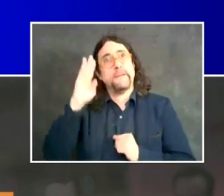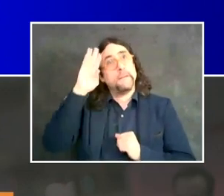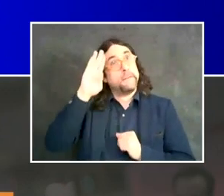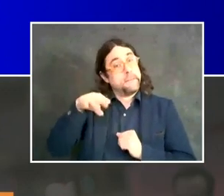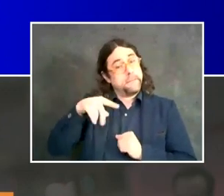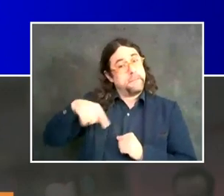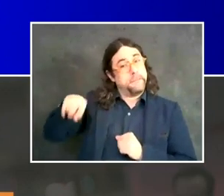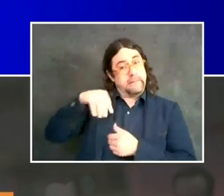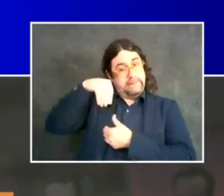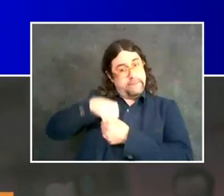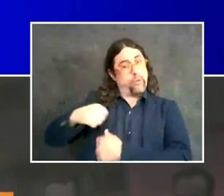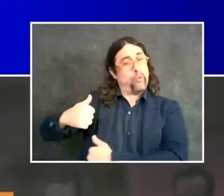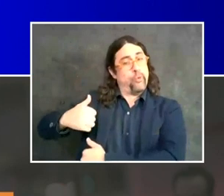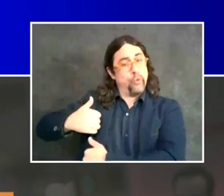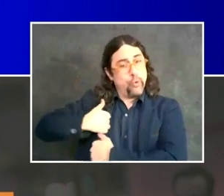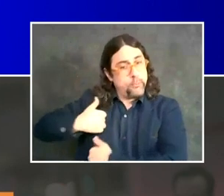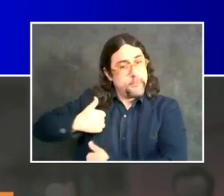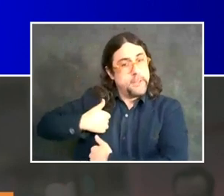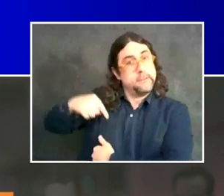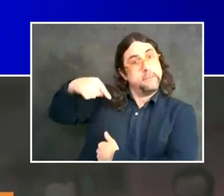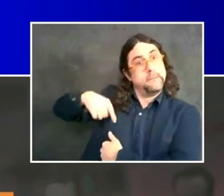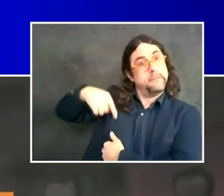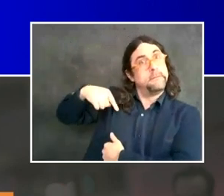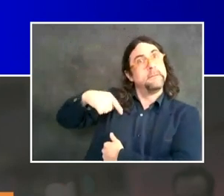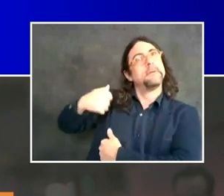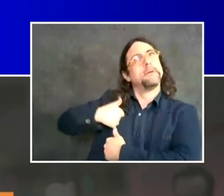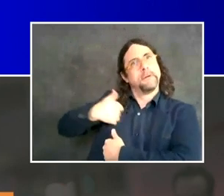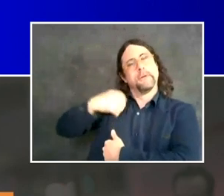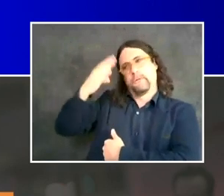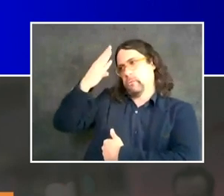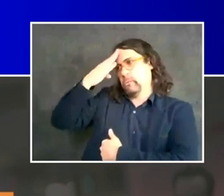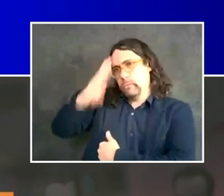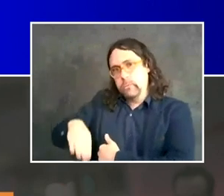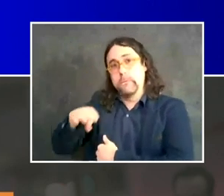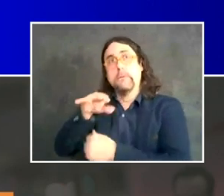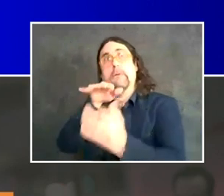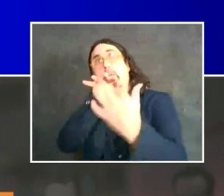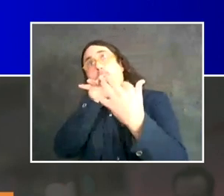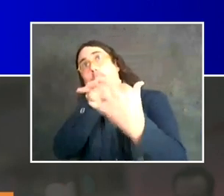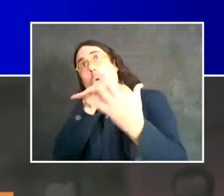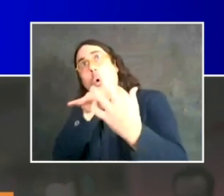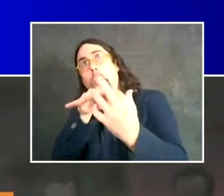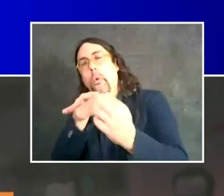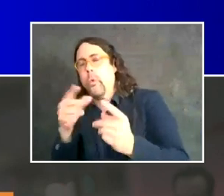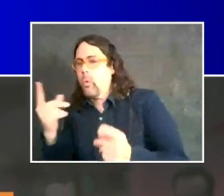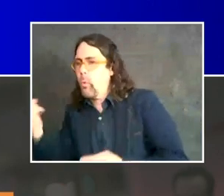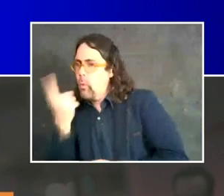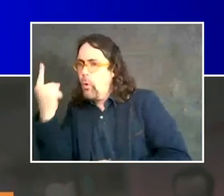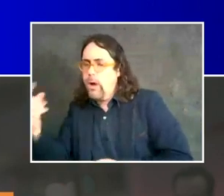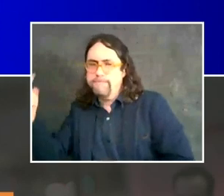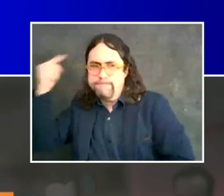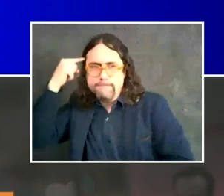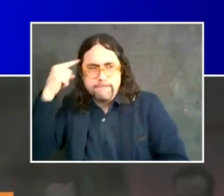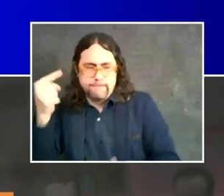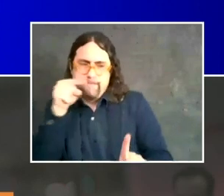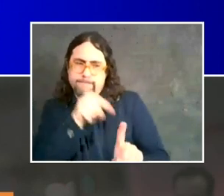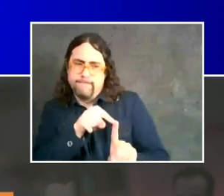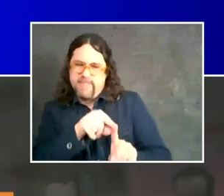ARMY WHO ARE DOING THIS CRUCIAL WORK, LEARNED LESSONS OF WHAT OUR SOLDIERS GO THROUGH AND